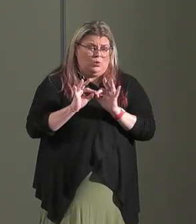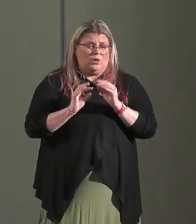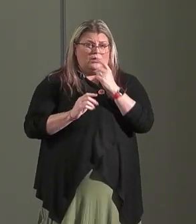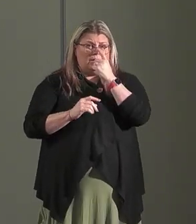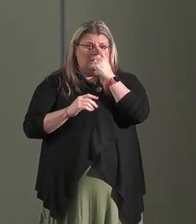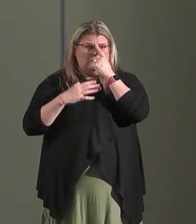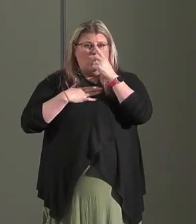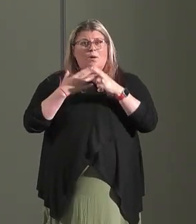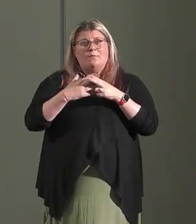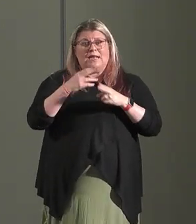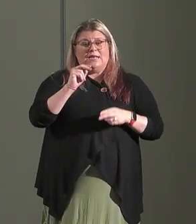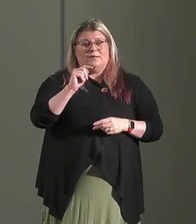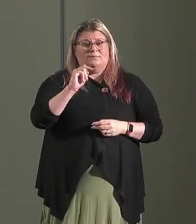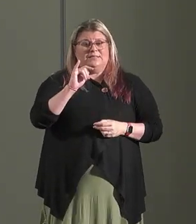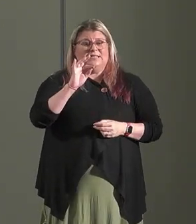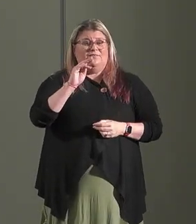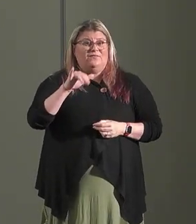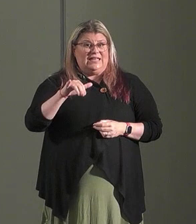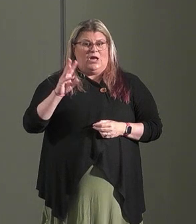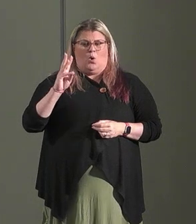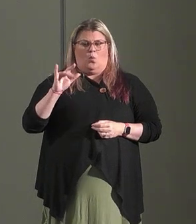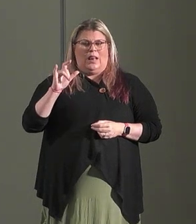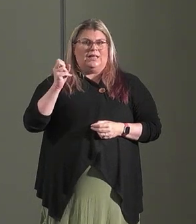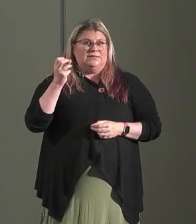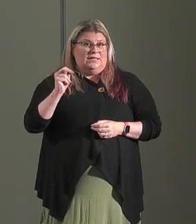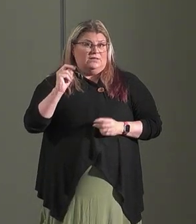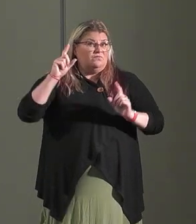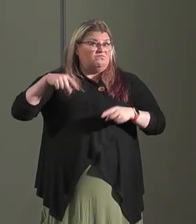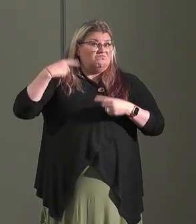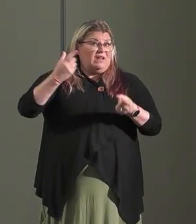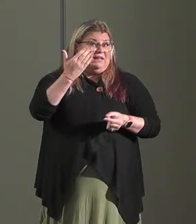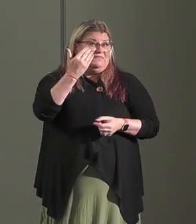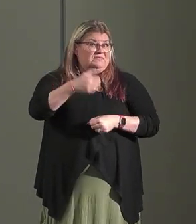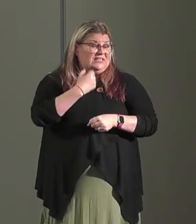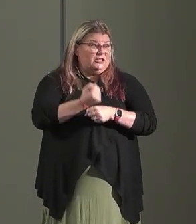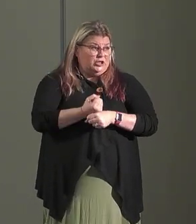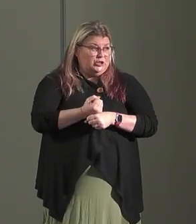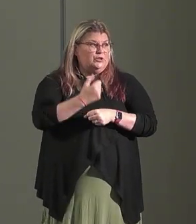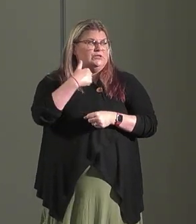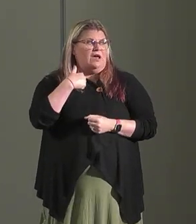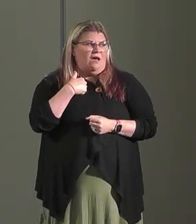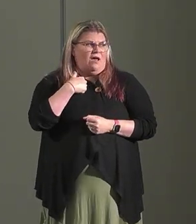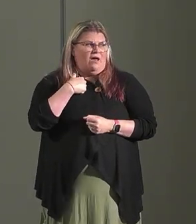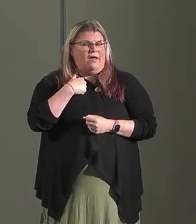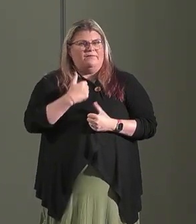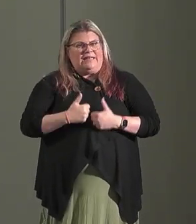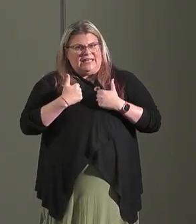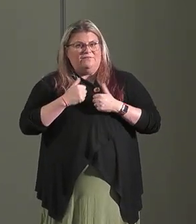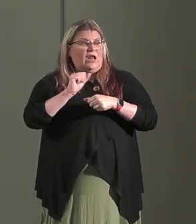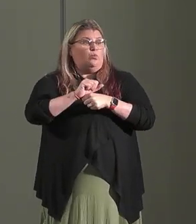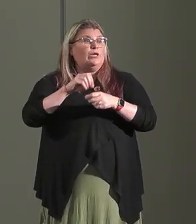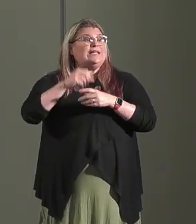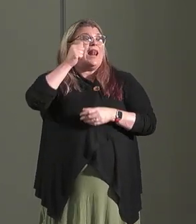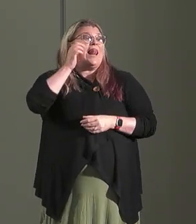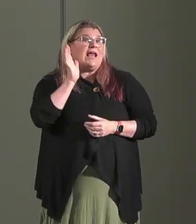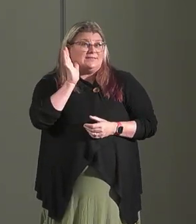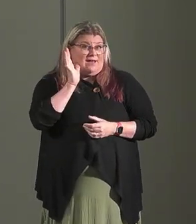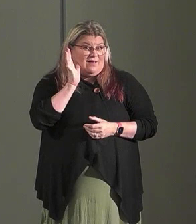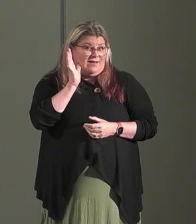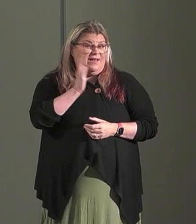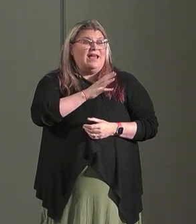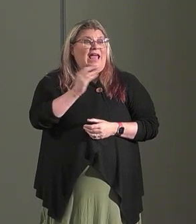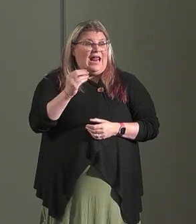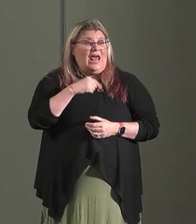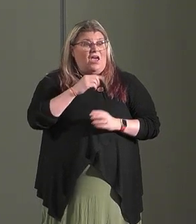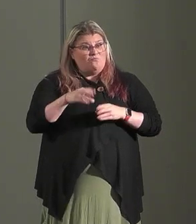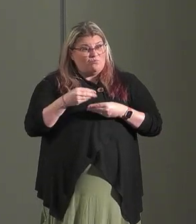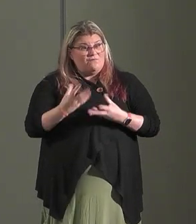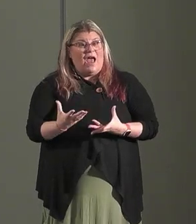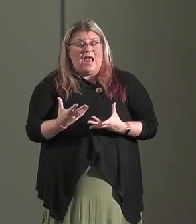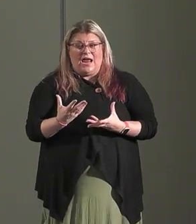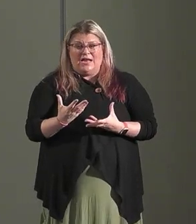name is Tiffany Wilson. And for the last 15 years I lived and worked in Alaska. I provided